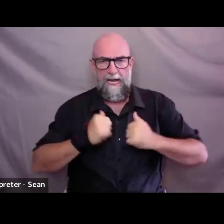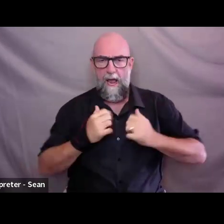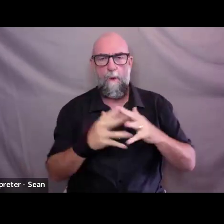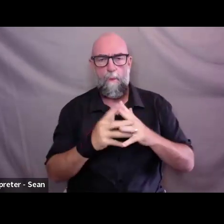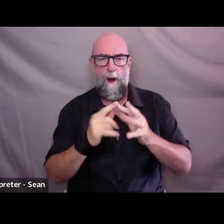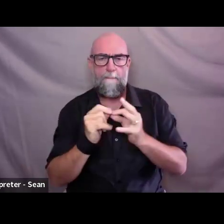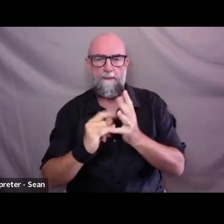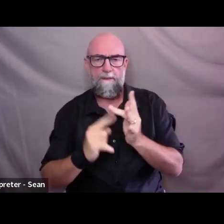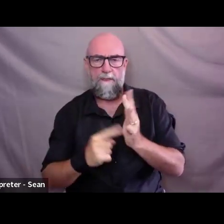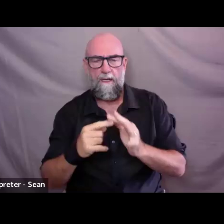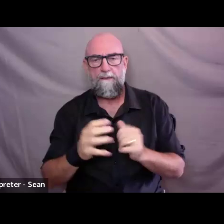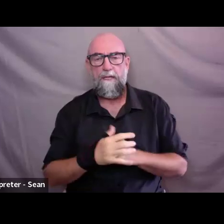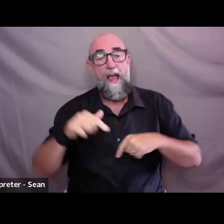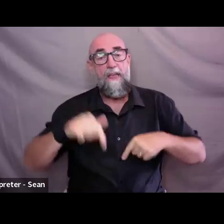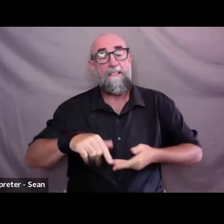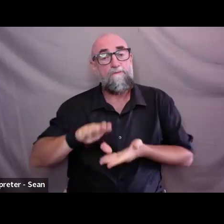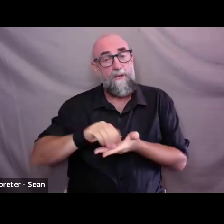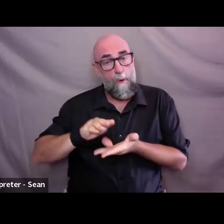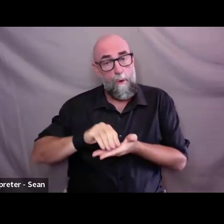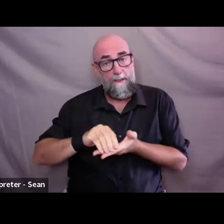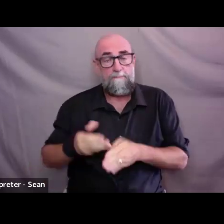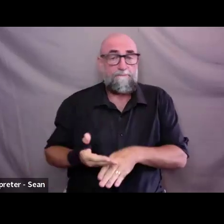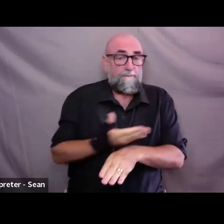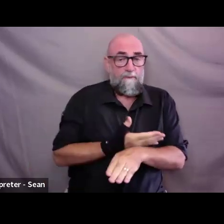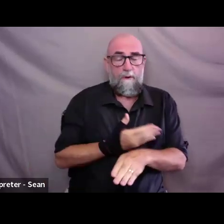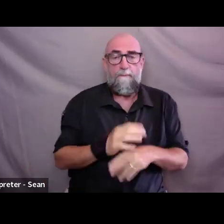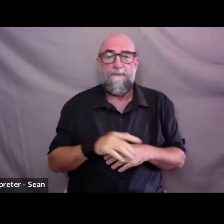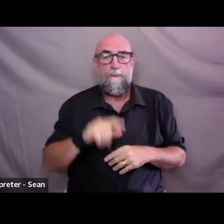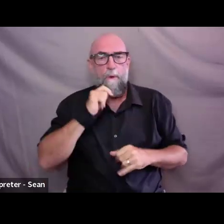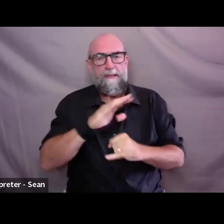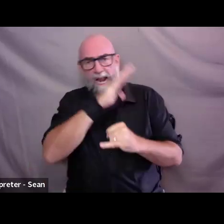and I want to thank Lena, go? In the darts team and all our past guests